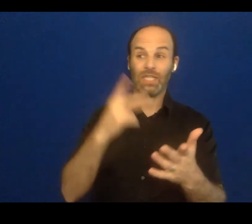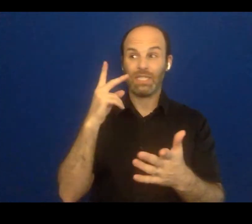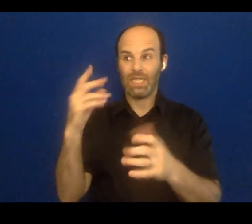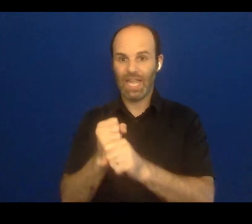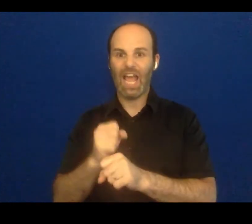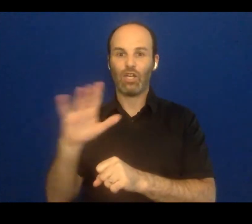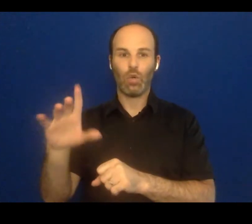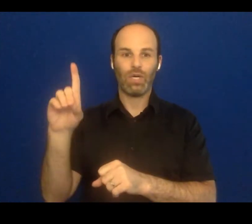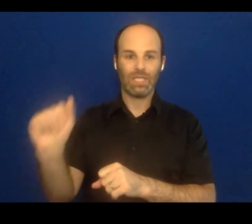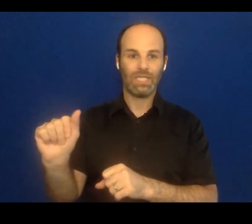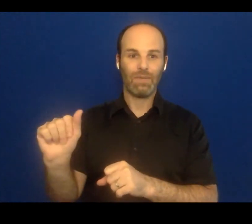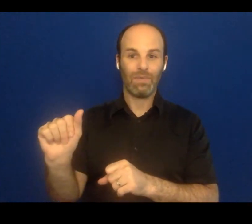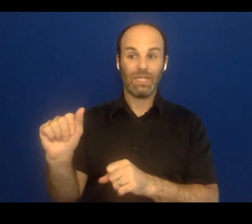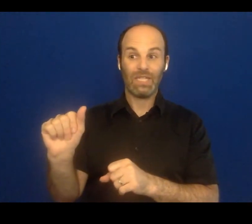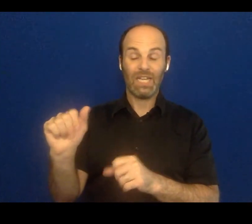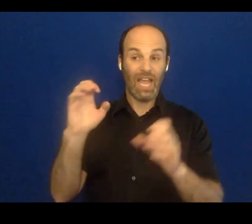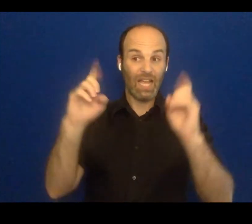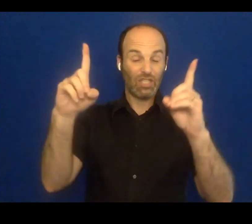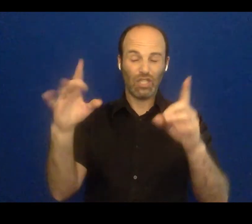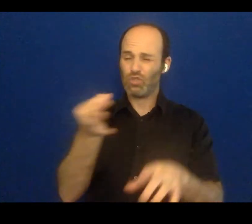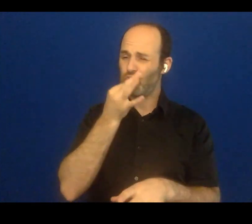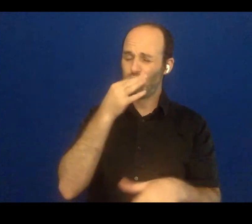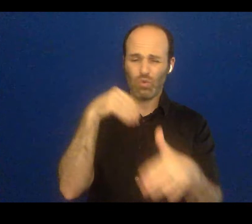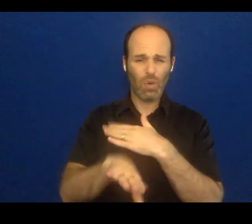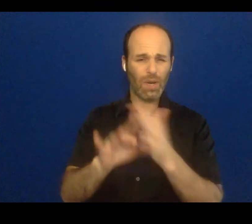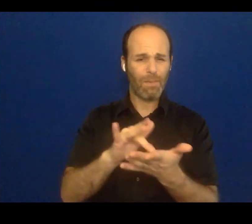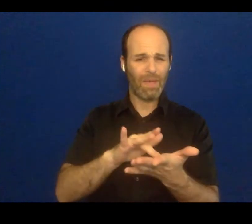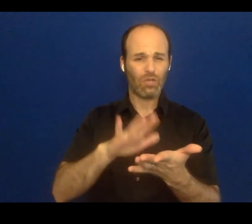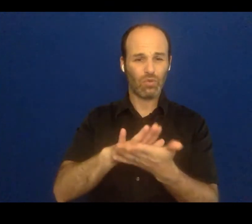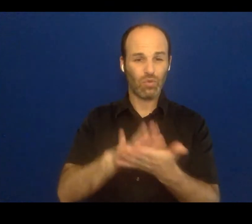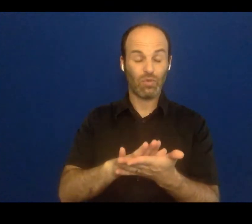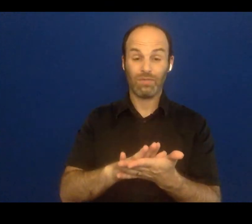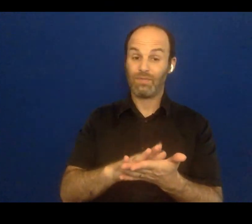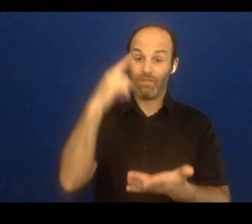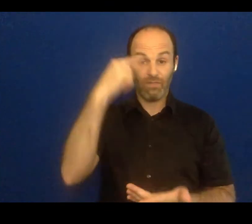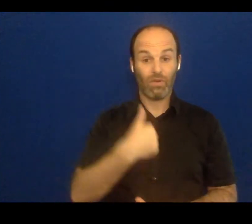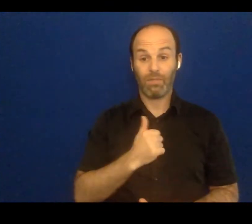POSSIBLE GOING INTO MED SCHOOL. BECAUSE FOR ME, I MEAN, I DID NOT REALLY GET DISABILITY